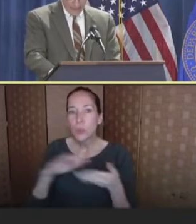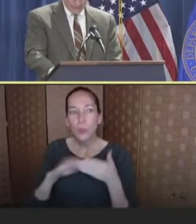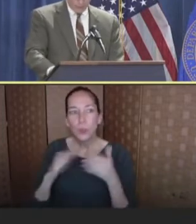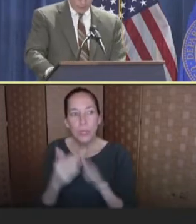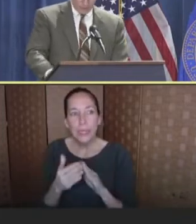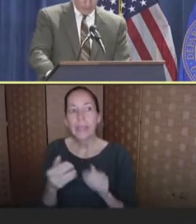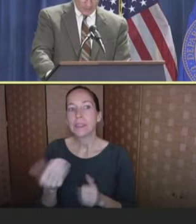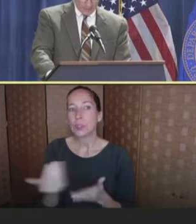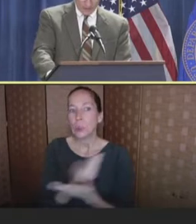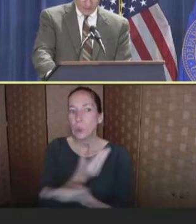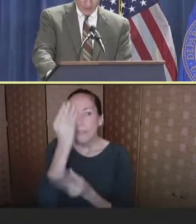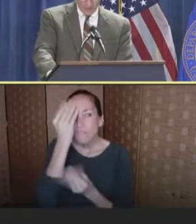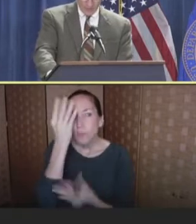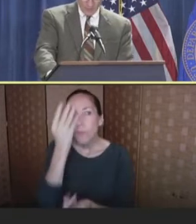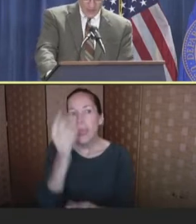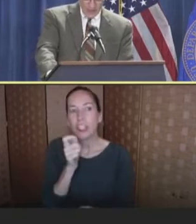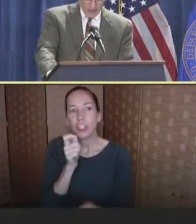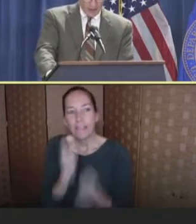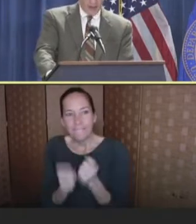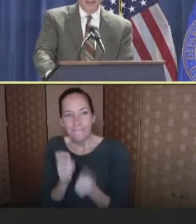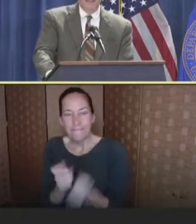community-based strategies.